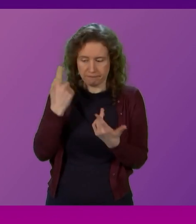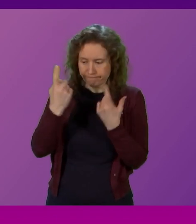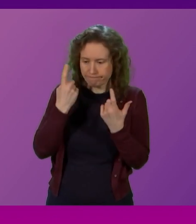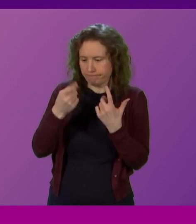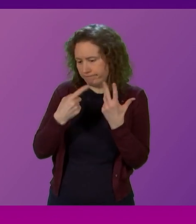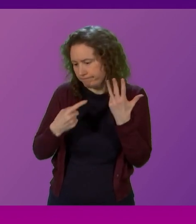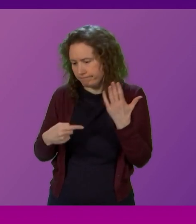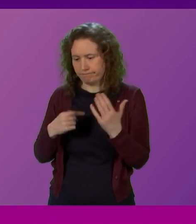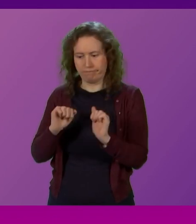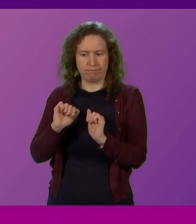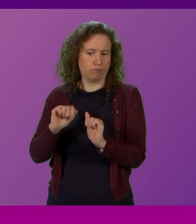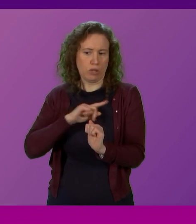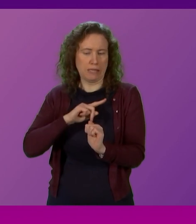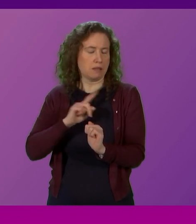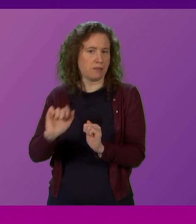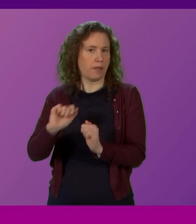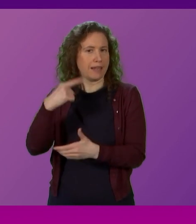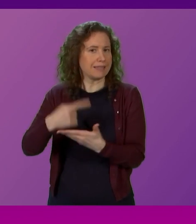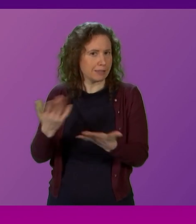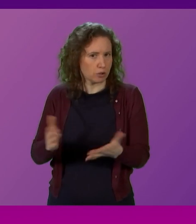to the decisions that it reaches.